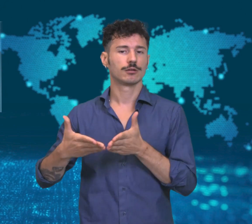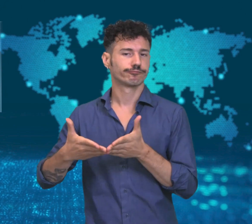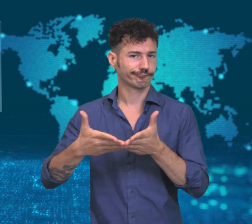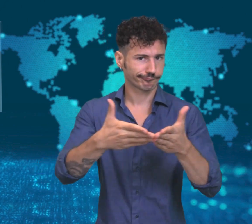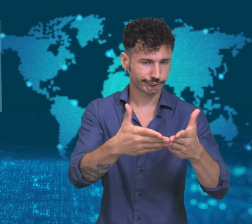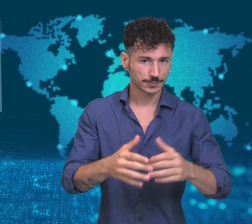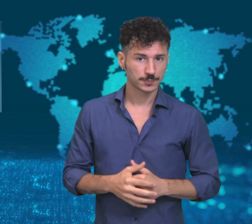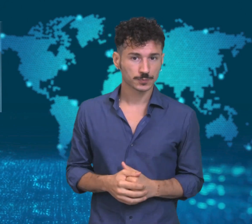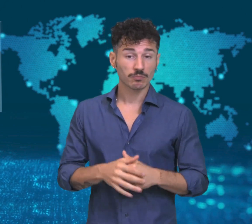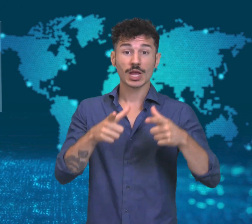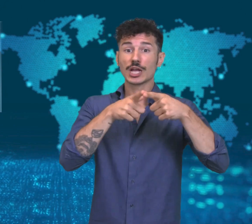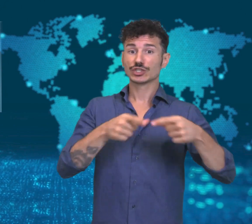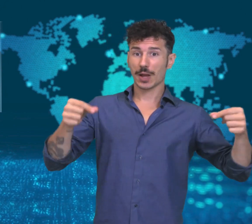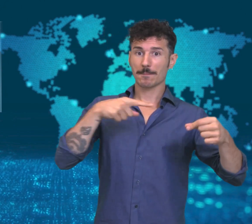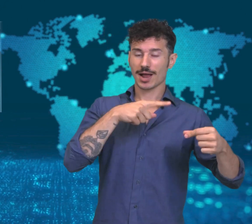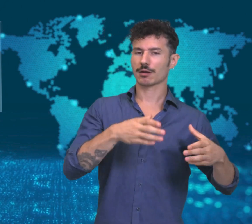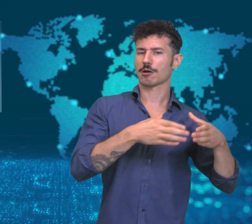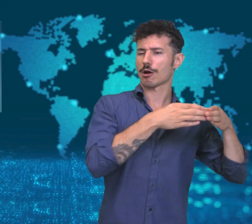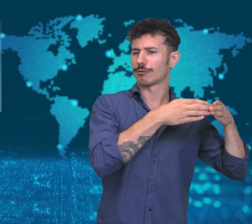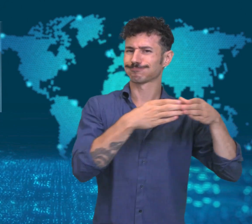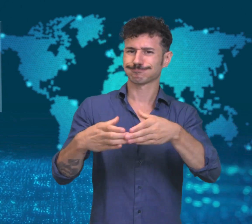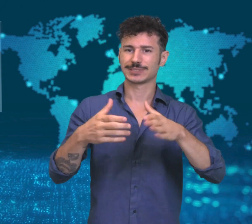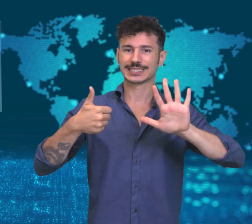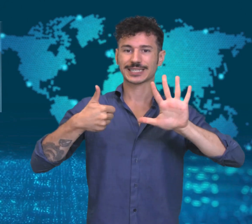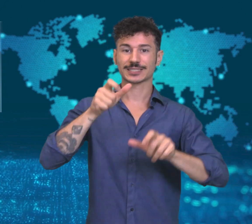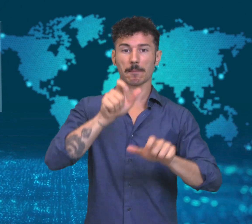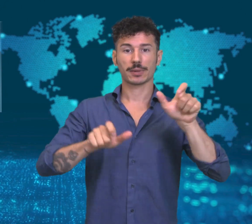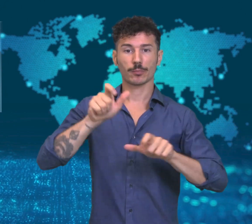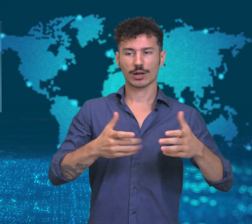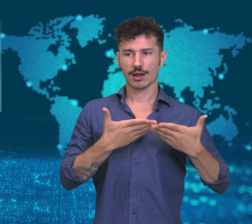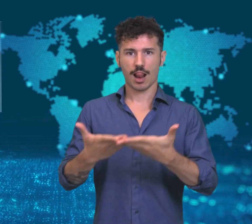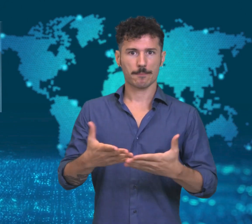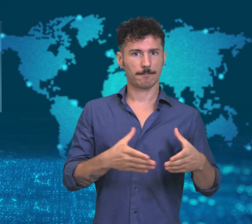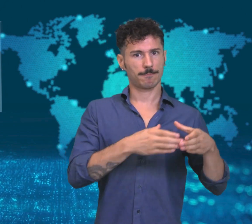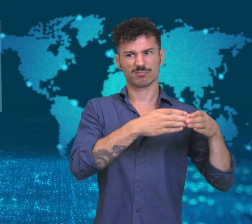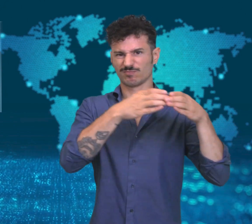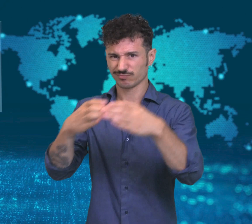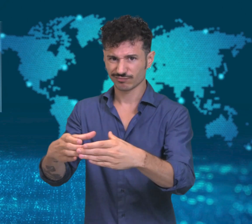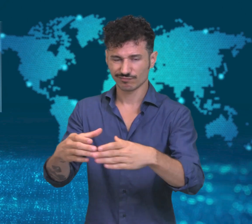Japan has offered a six-person team to assist.